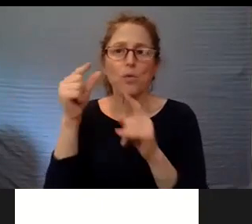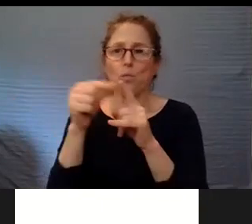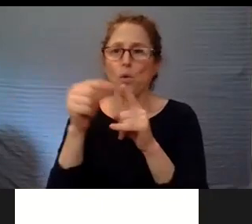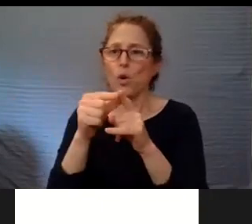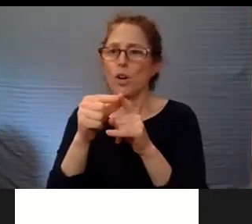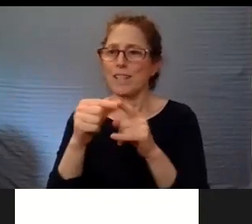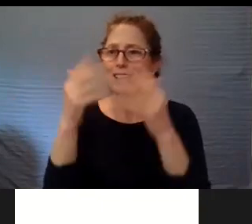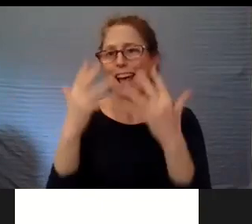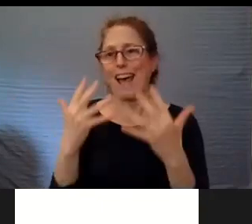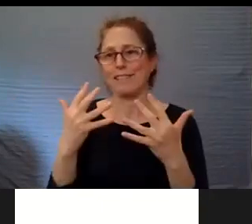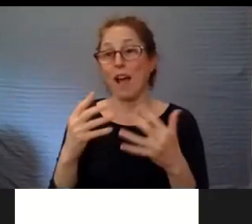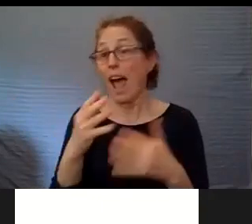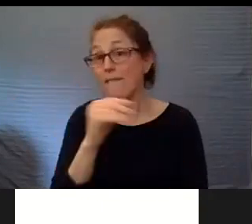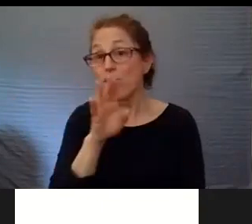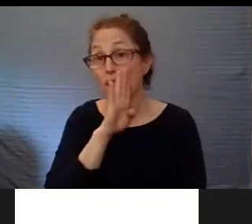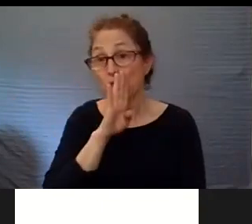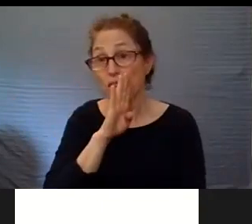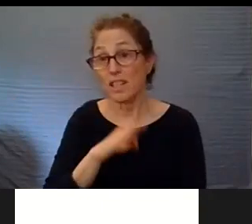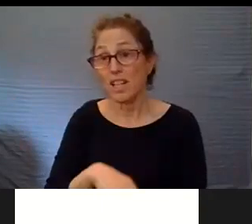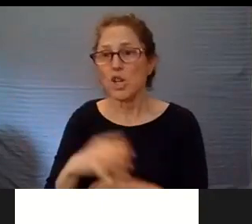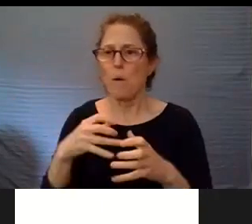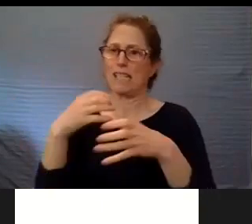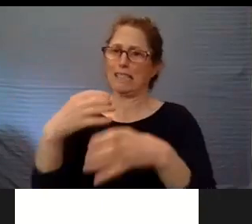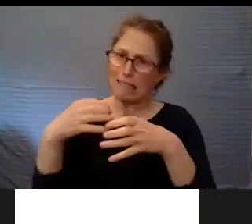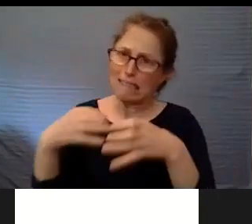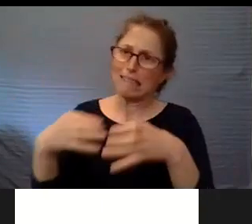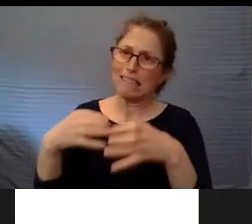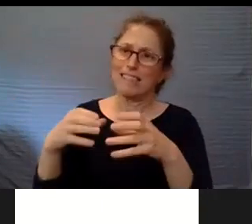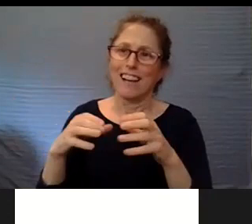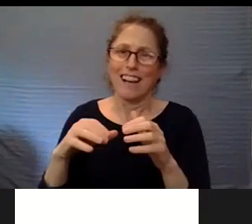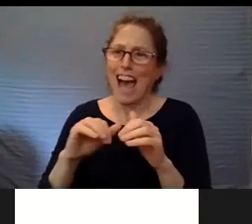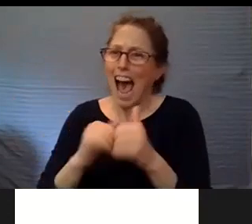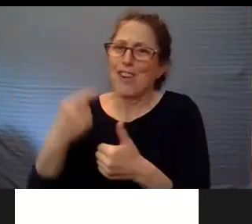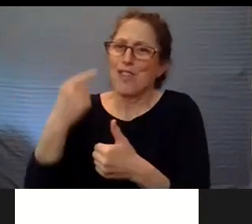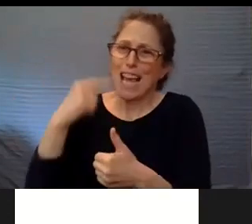and its frustrating, cuz you want to shake people and say, well, how do you think I feel?! You know?